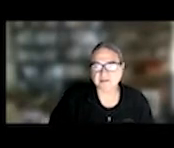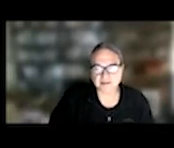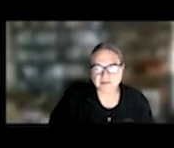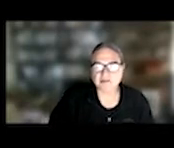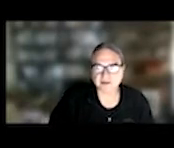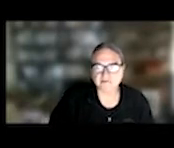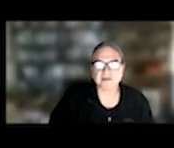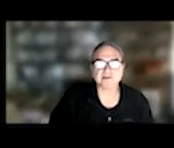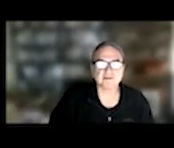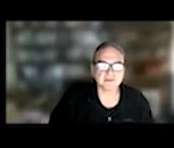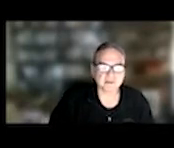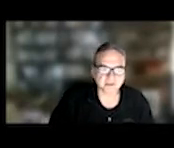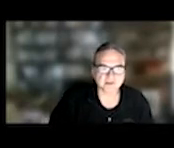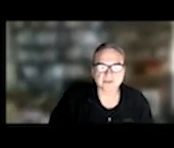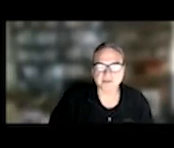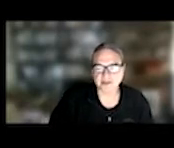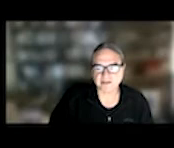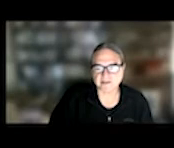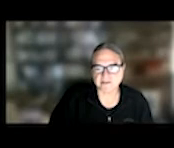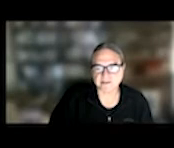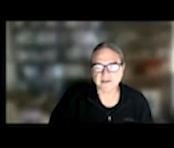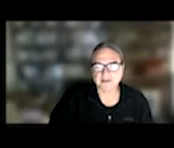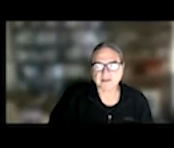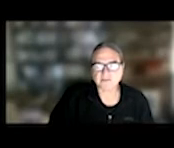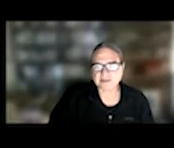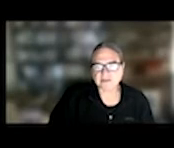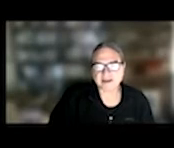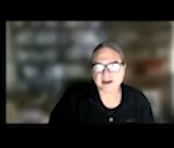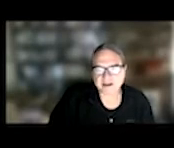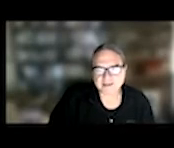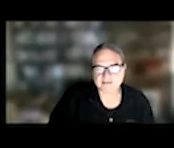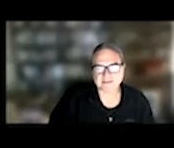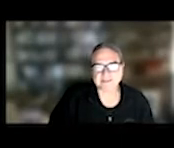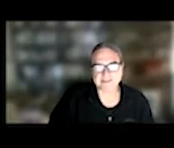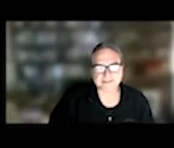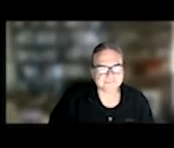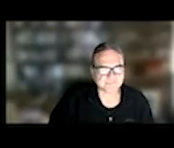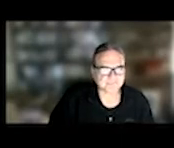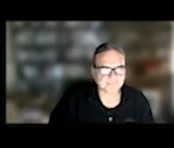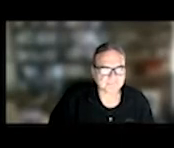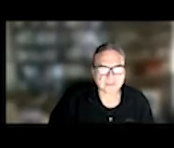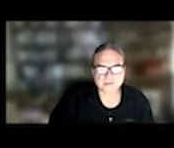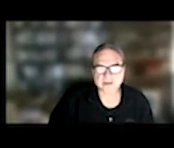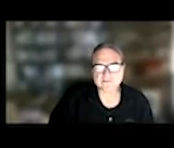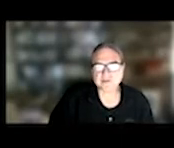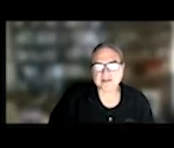to intergenerational issues and challenges. So we need to be cognizant of these things so adverse